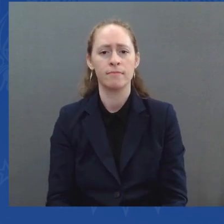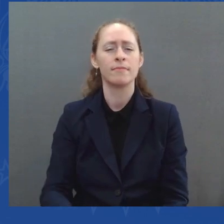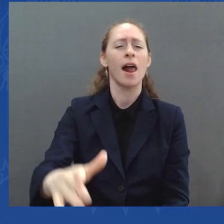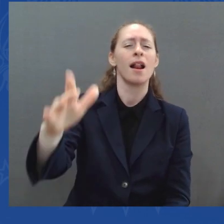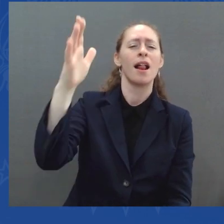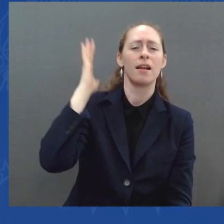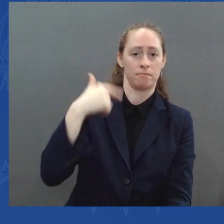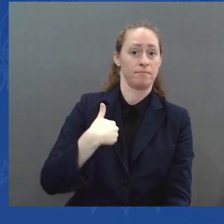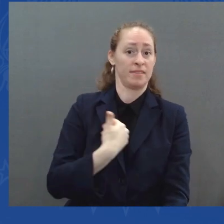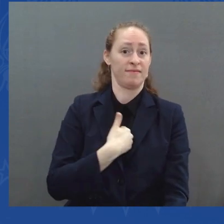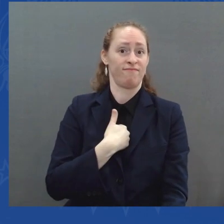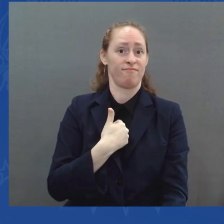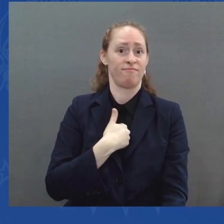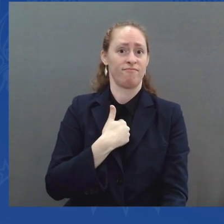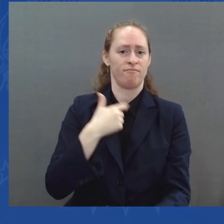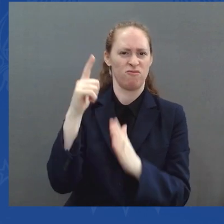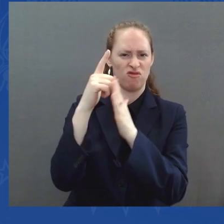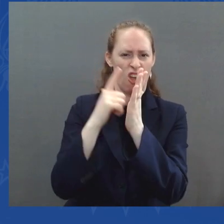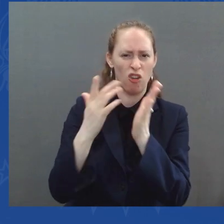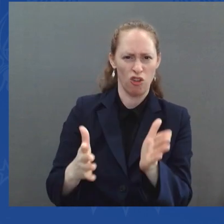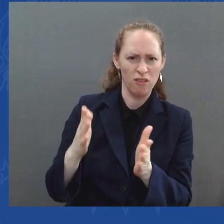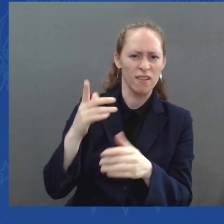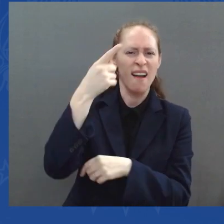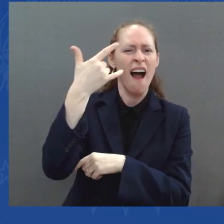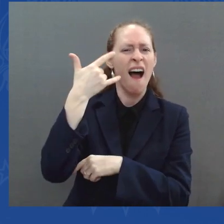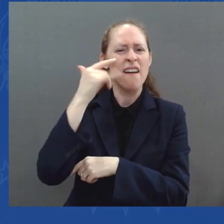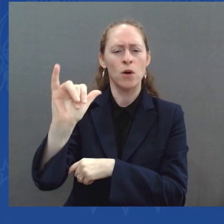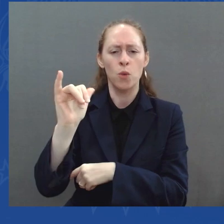to the United States Supreme Court in defense of the ACA.